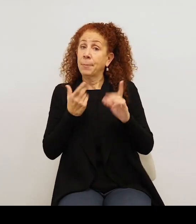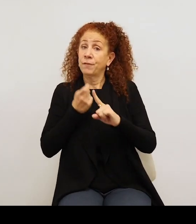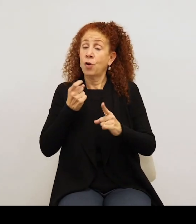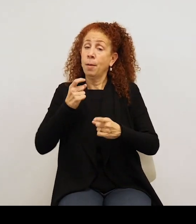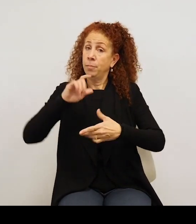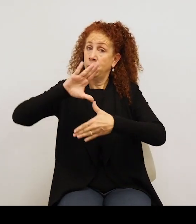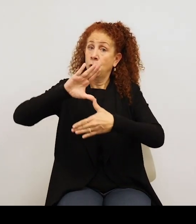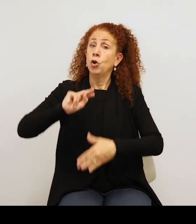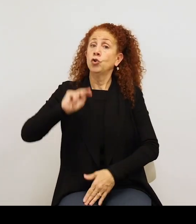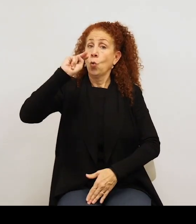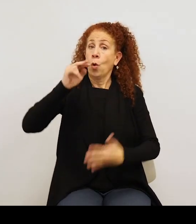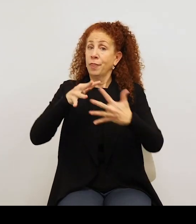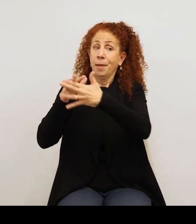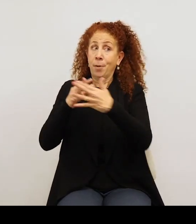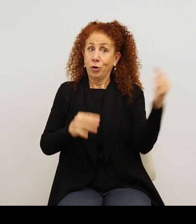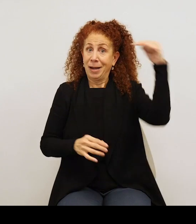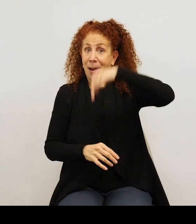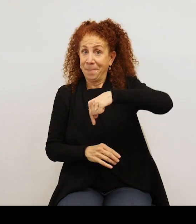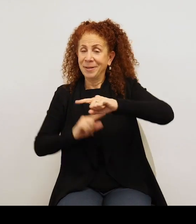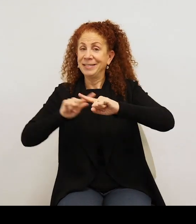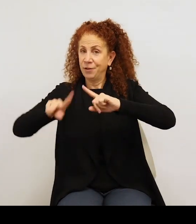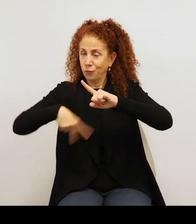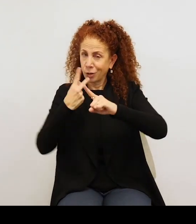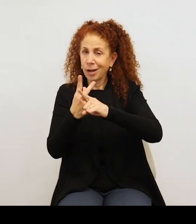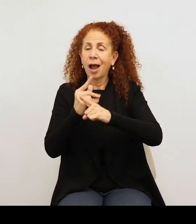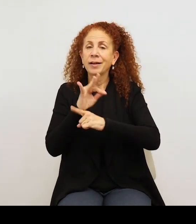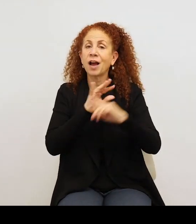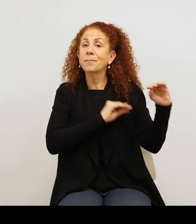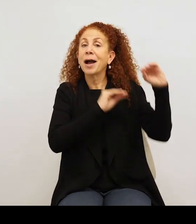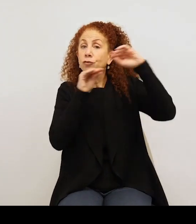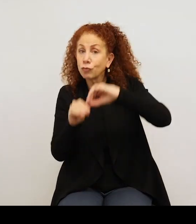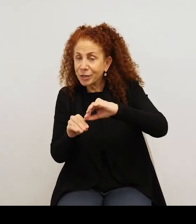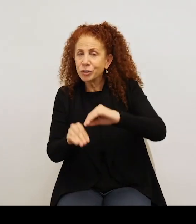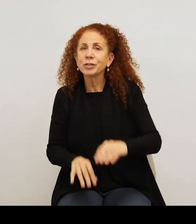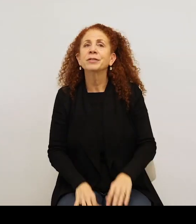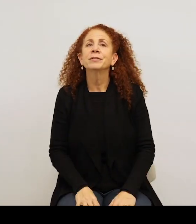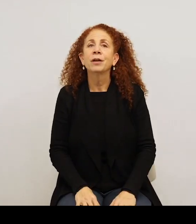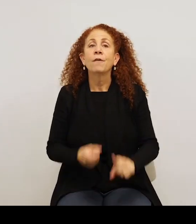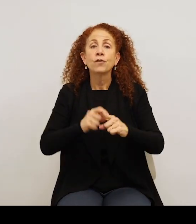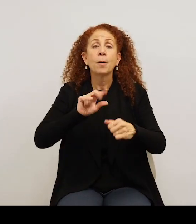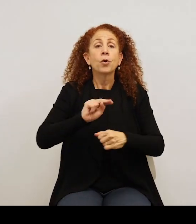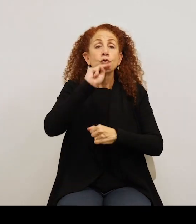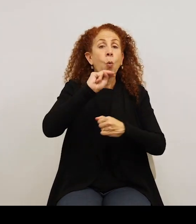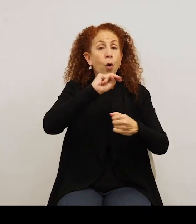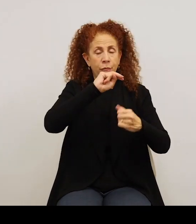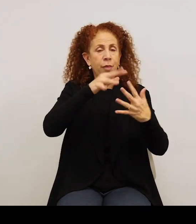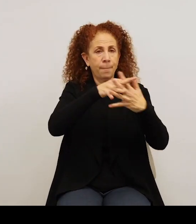So this is a different kind of migration, going from North America to Europe.